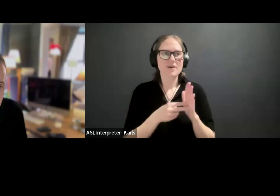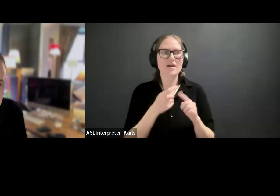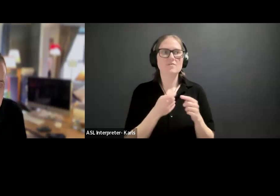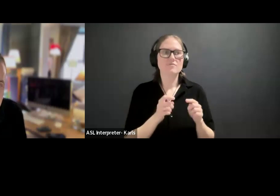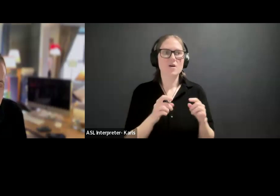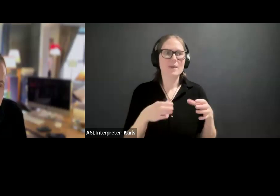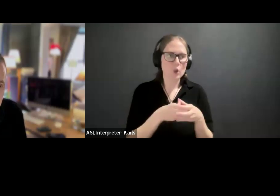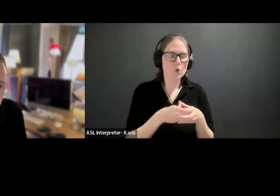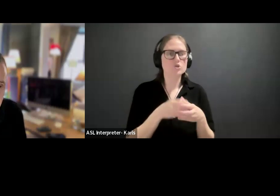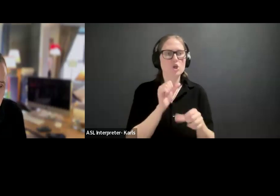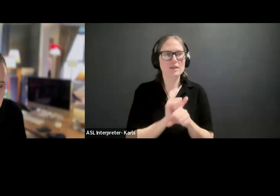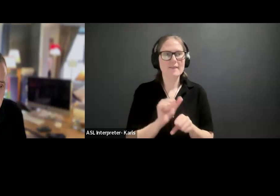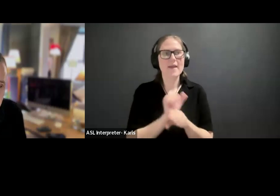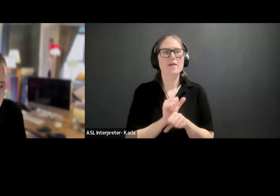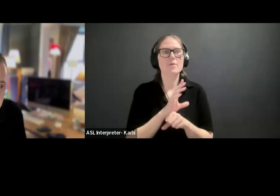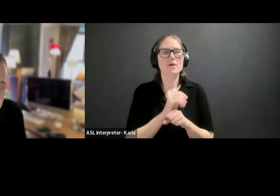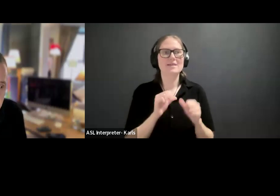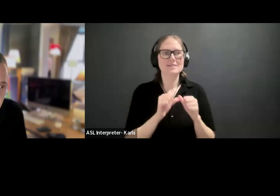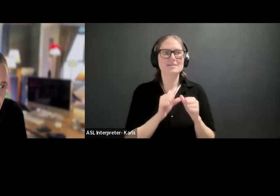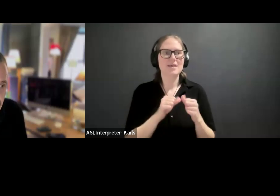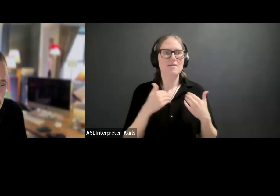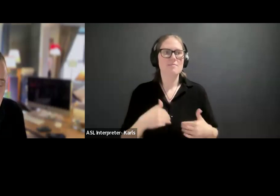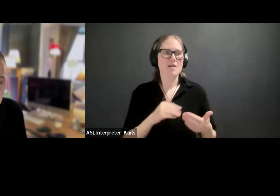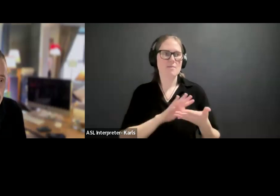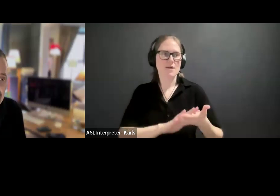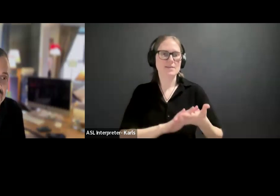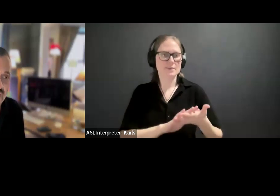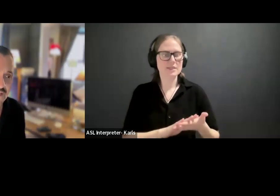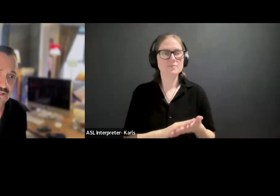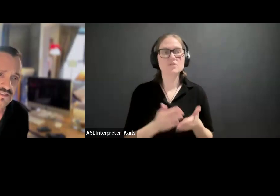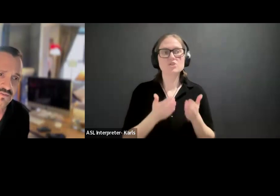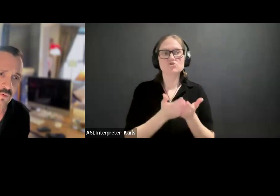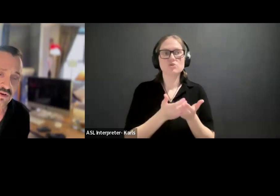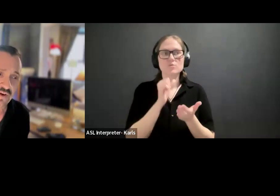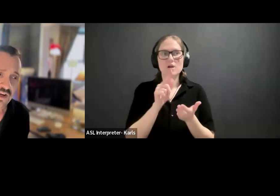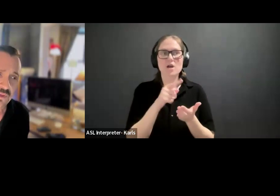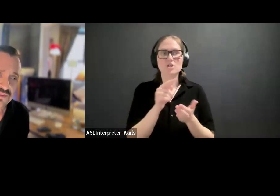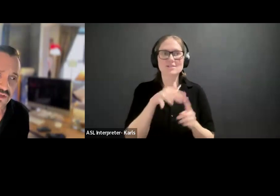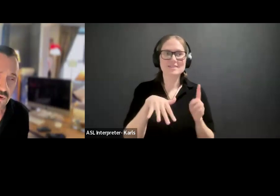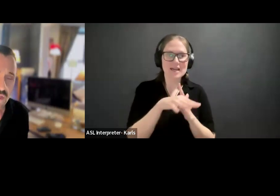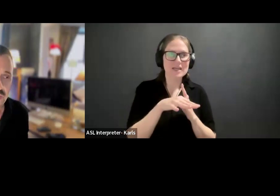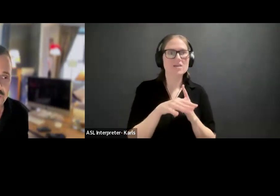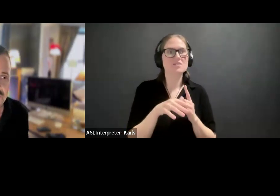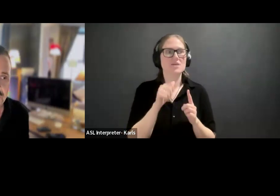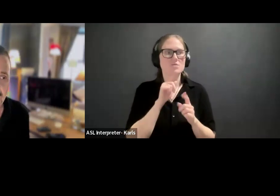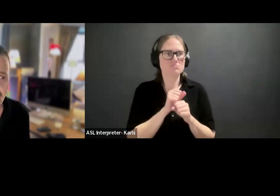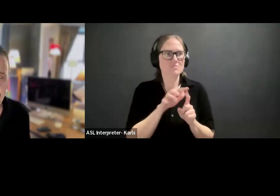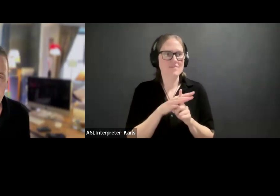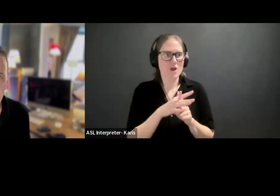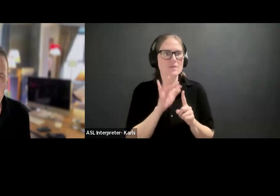And sustained bodily proximity. Ships were not just settings, they were environments that organized sensation,